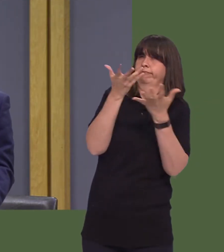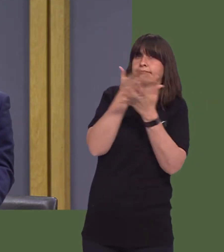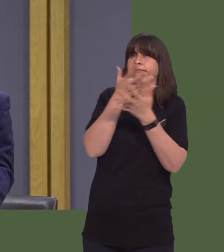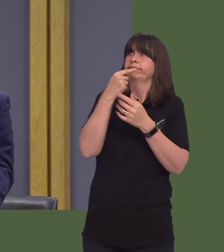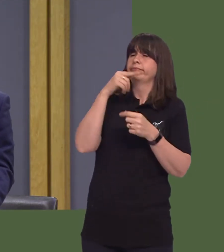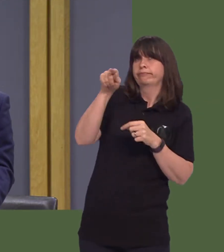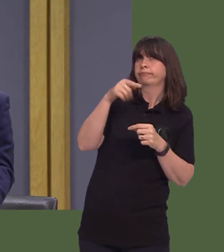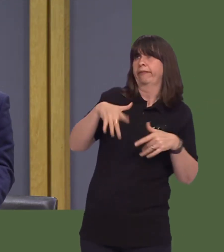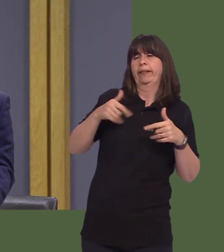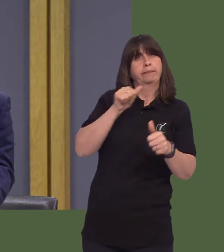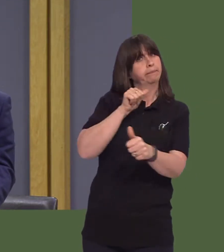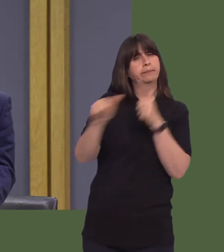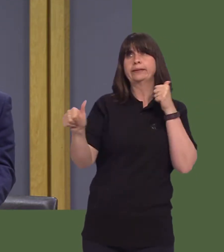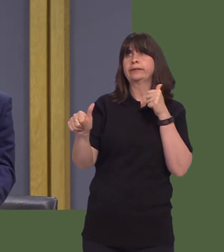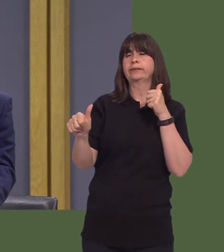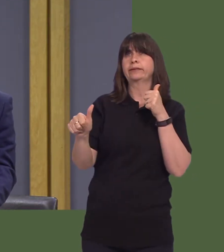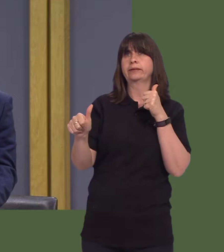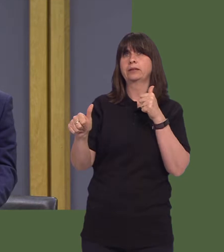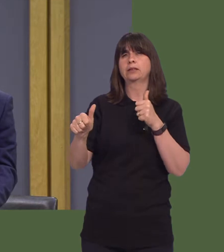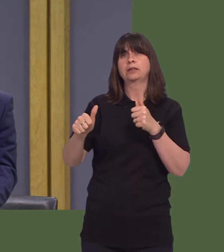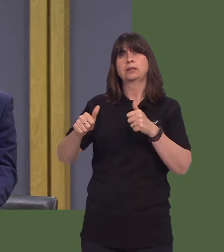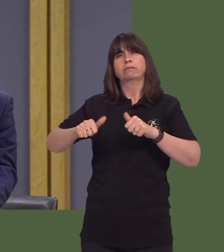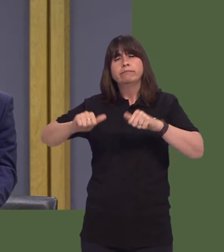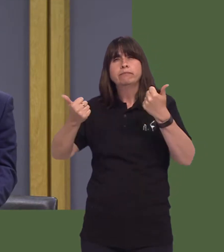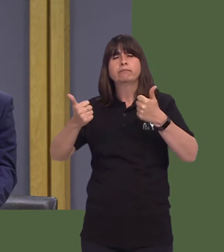that the best opportunity to deliver positive planning outcomes and deliver the transformational